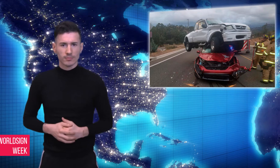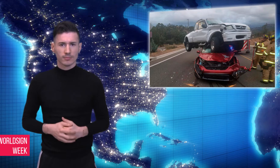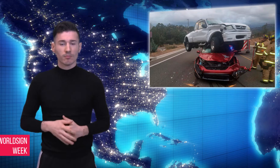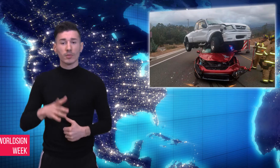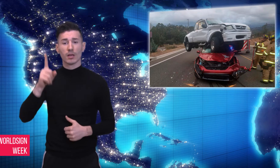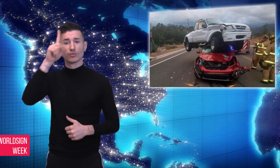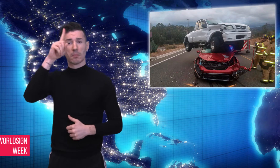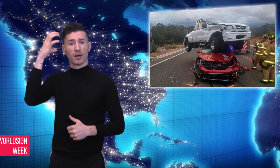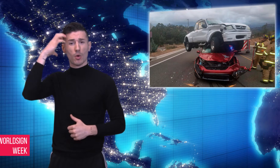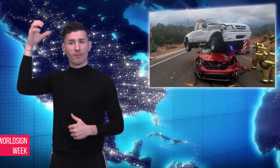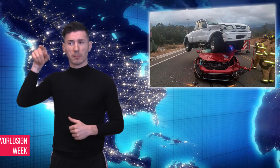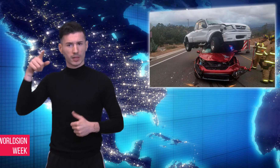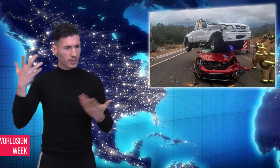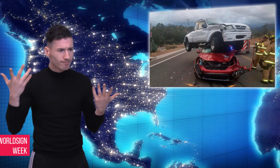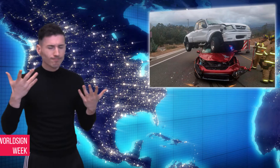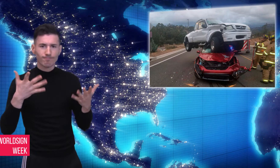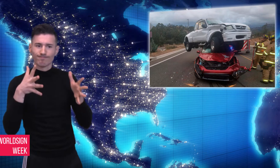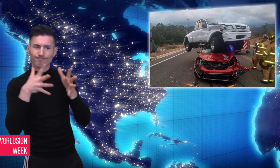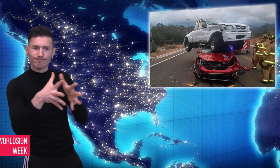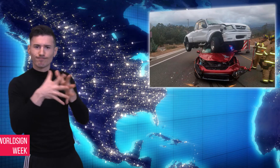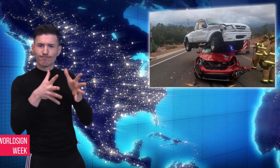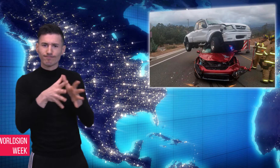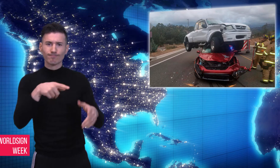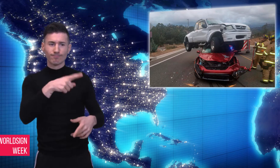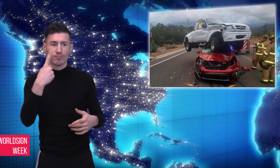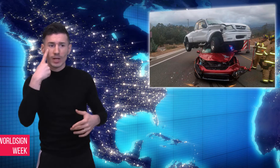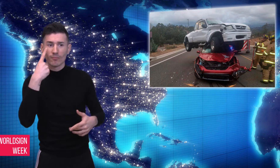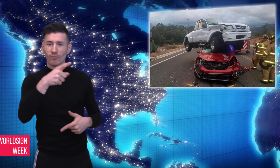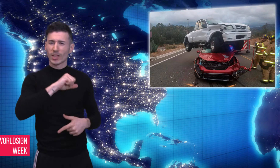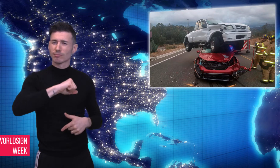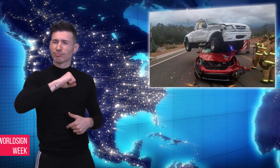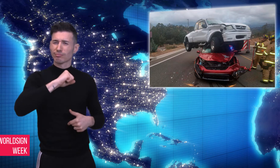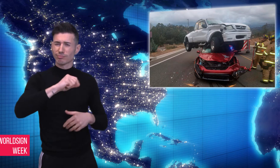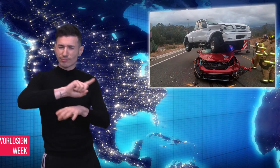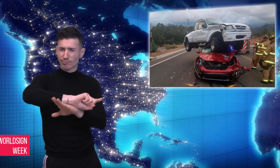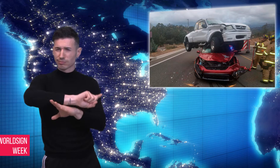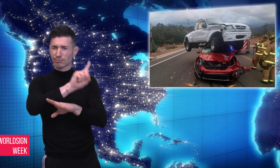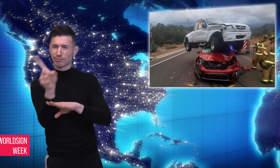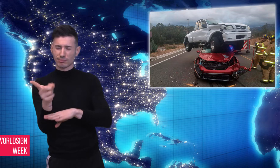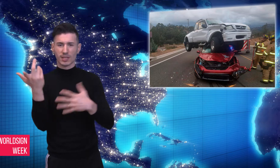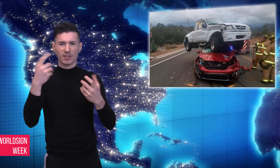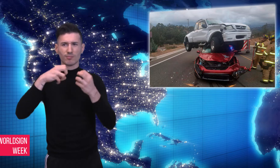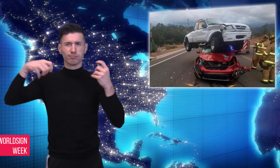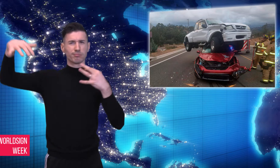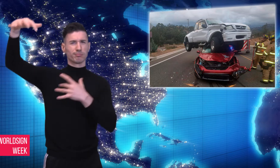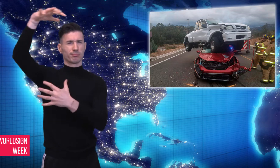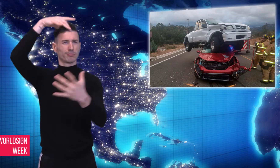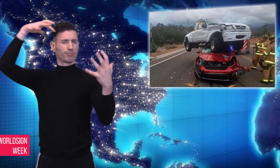freedom from government interference. The German